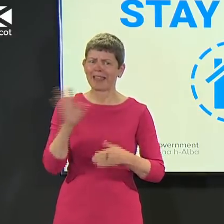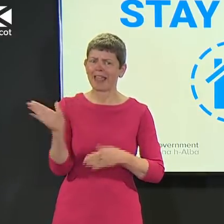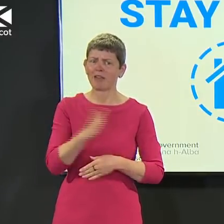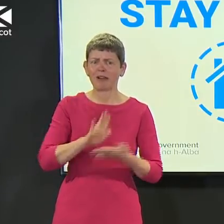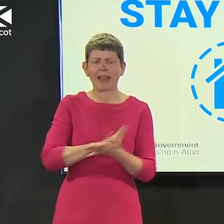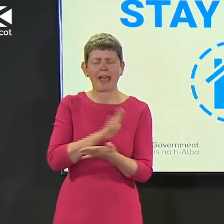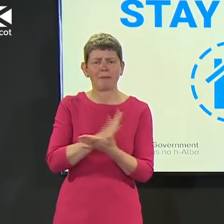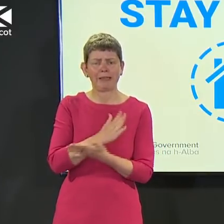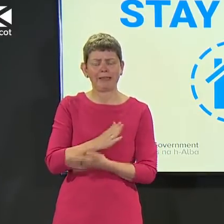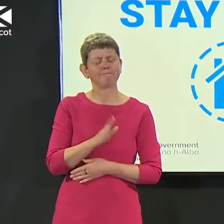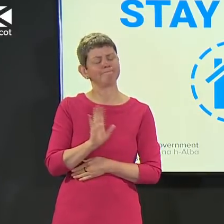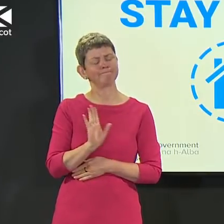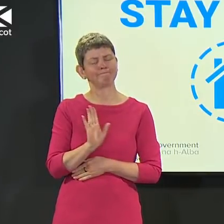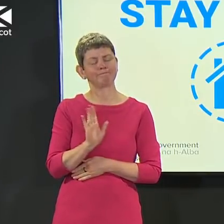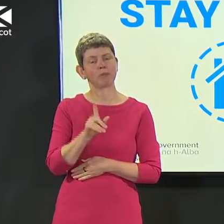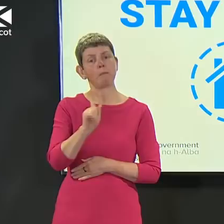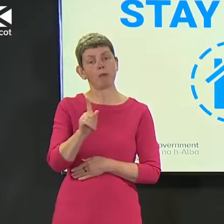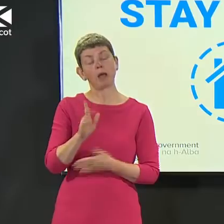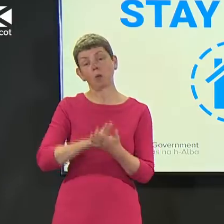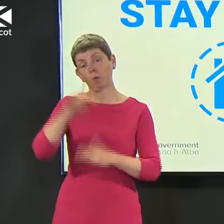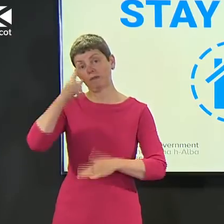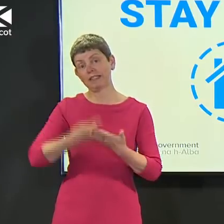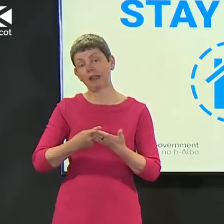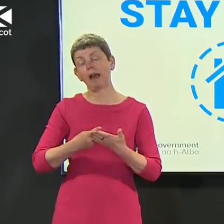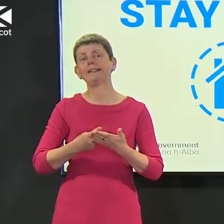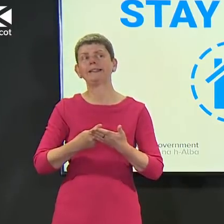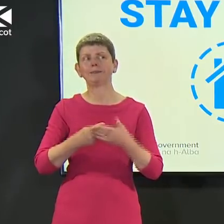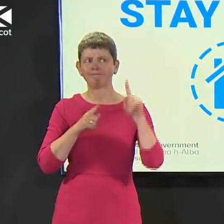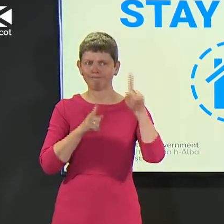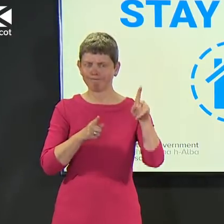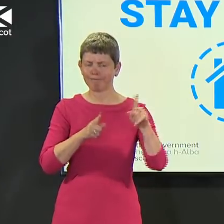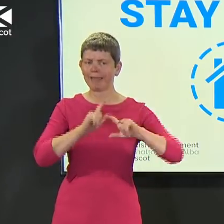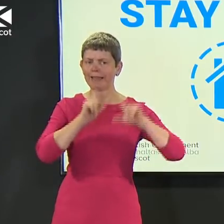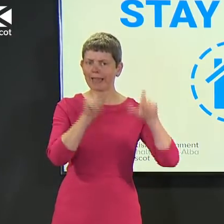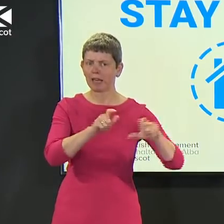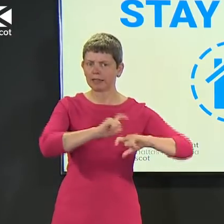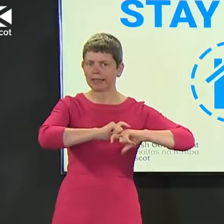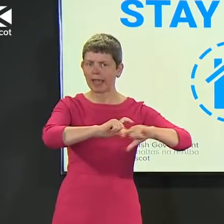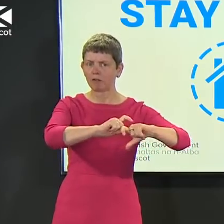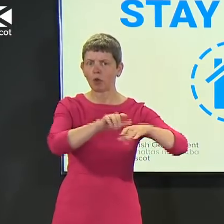we have decided on the latter option aligning islands with the rest of the country for a period